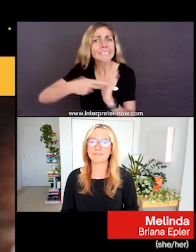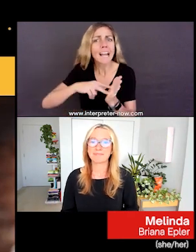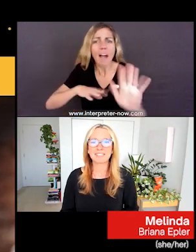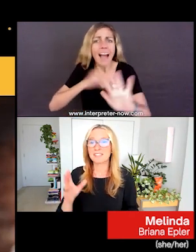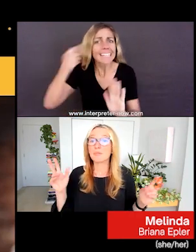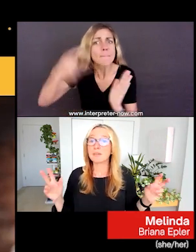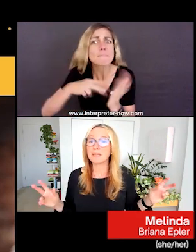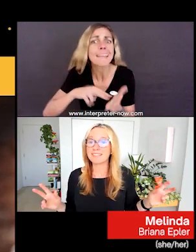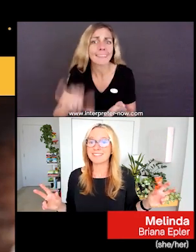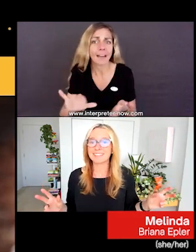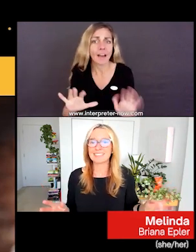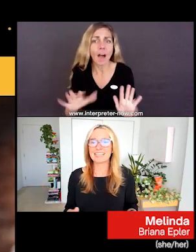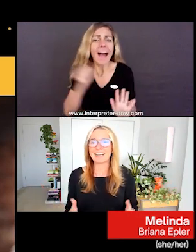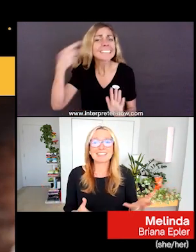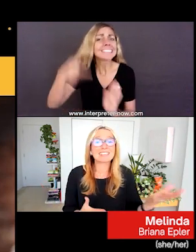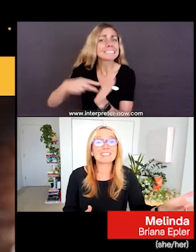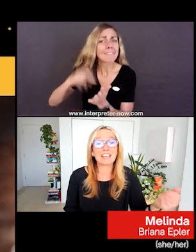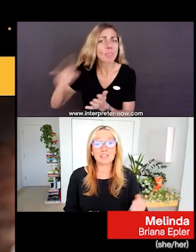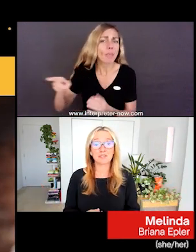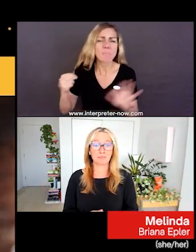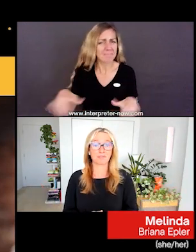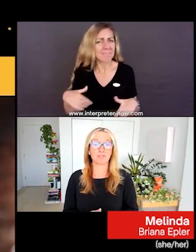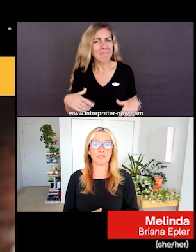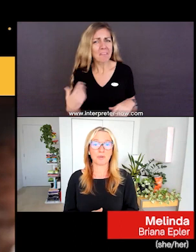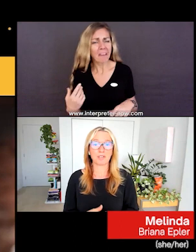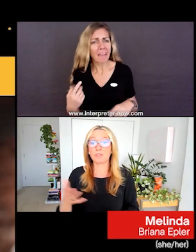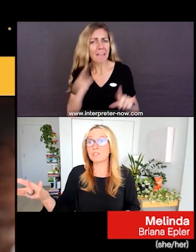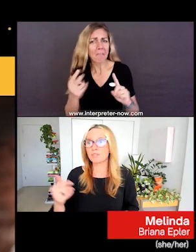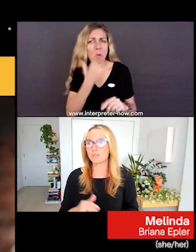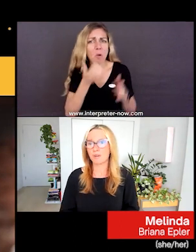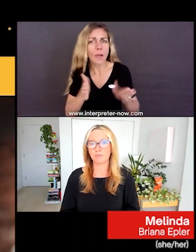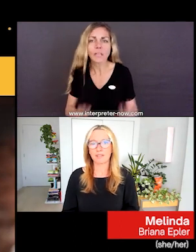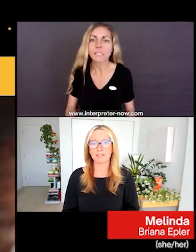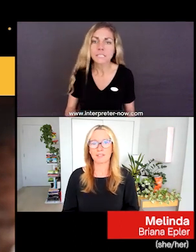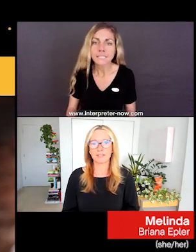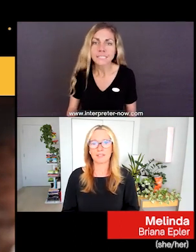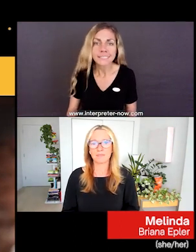That's not what I meant. I didn't intend for them to feel that way, or they took it the wrong way.